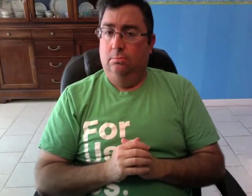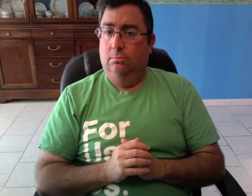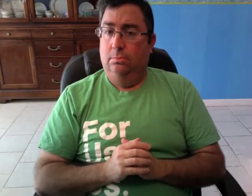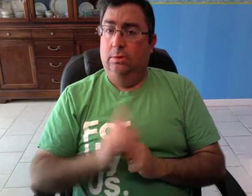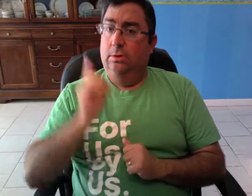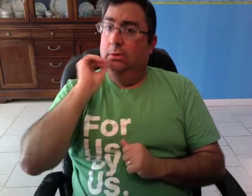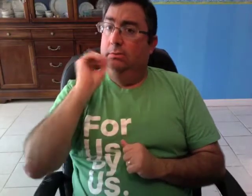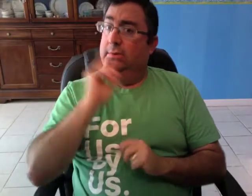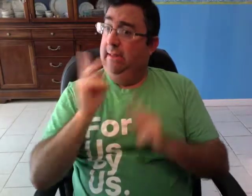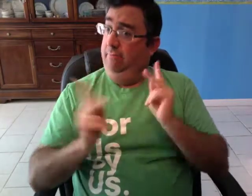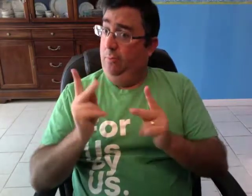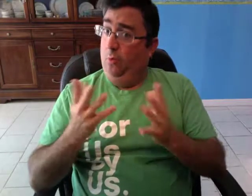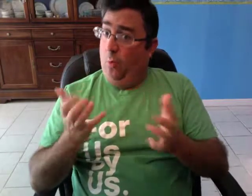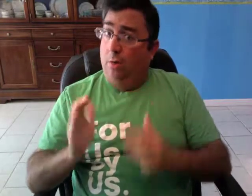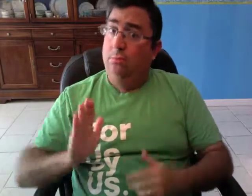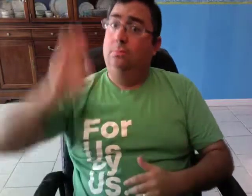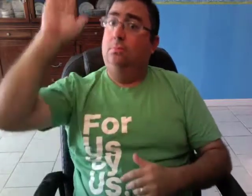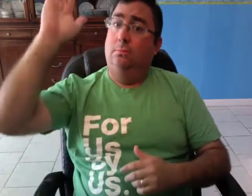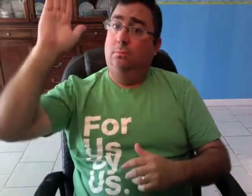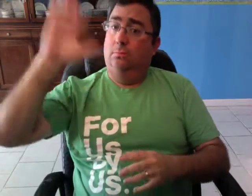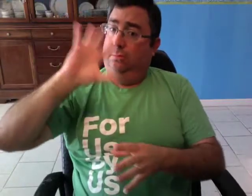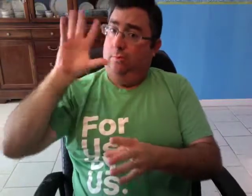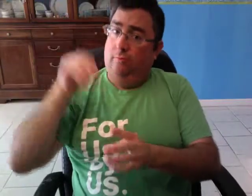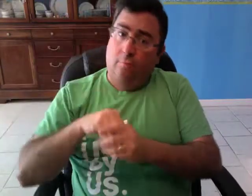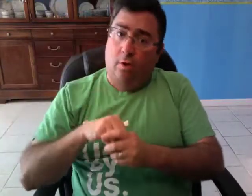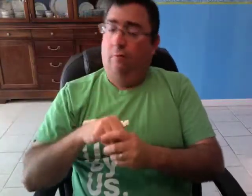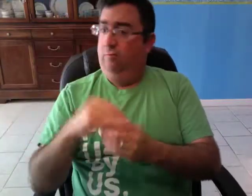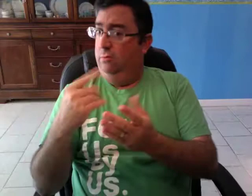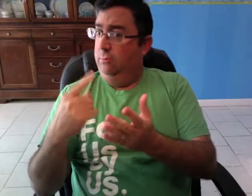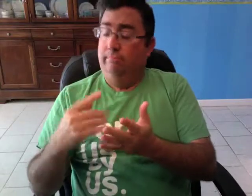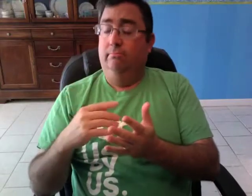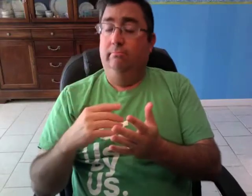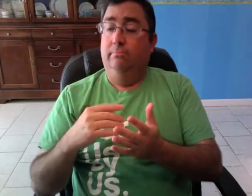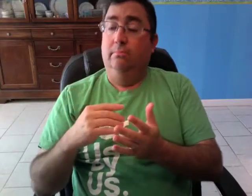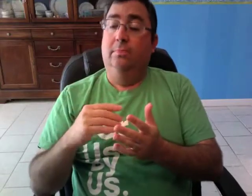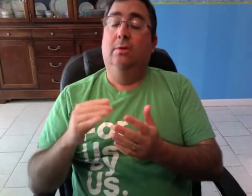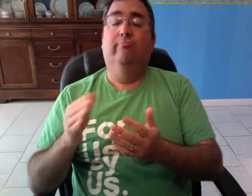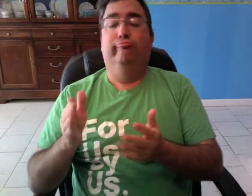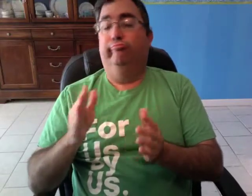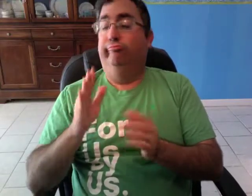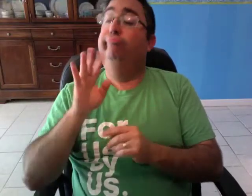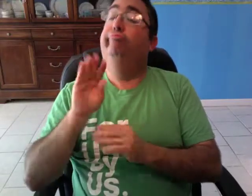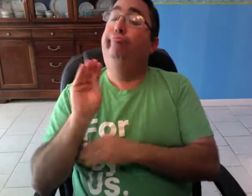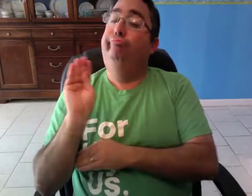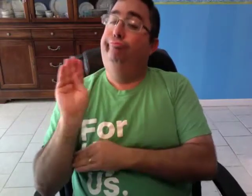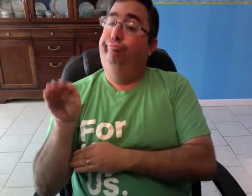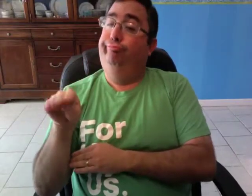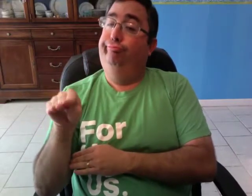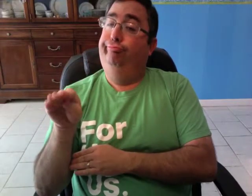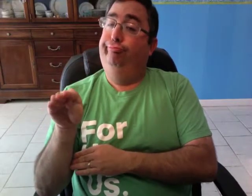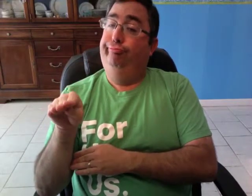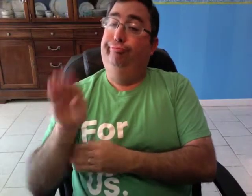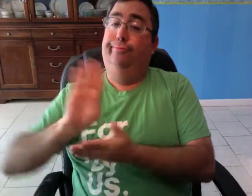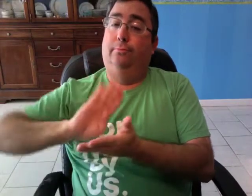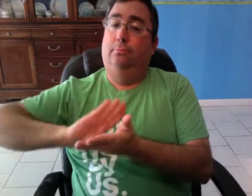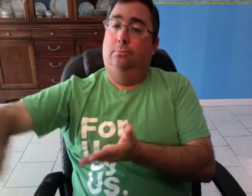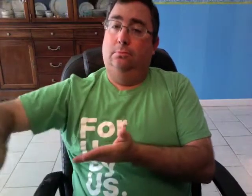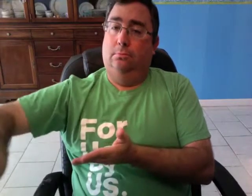Anything Deaf people might have to say can be dismissed .